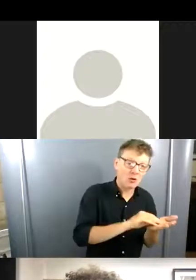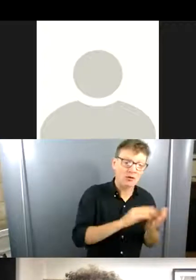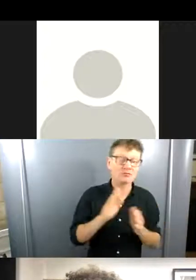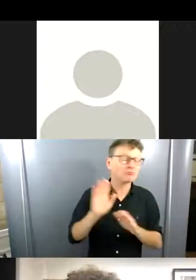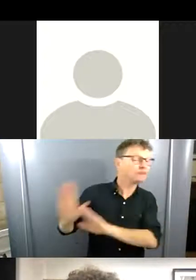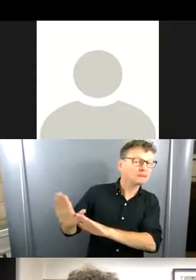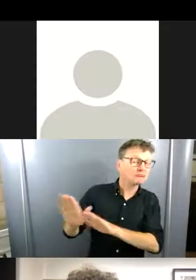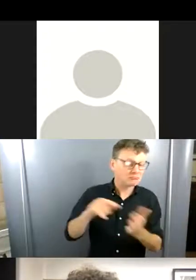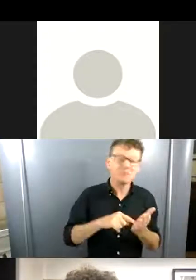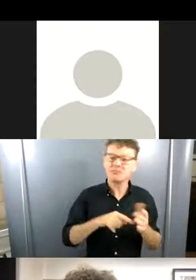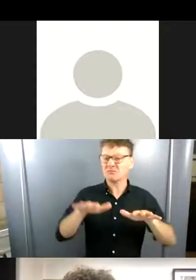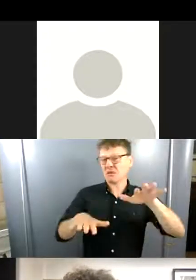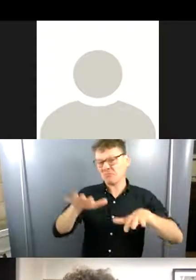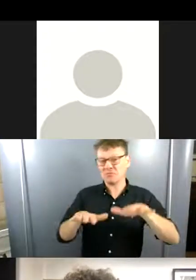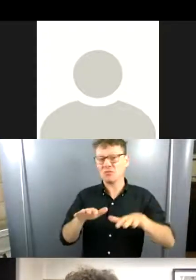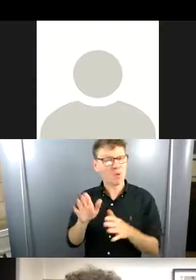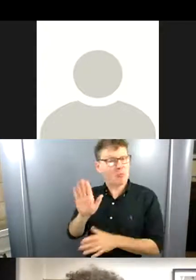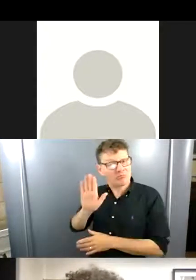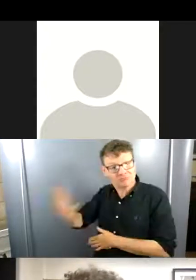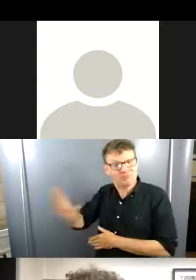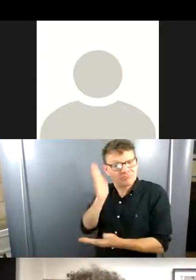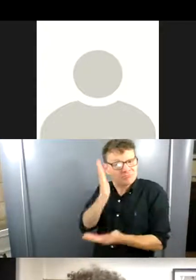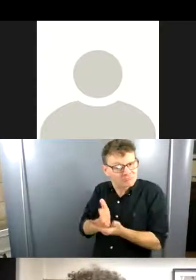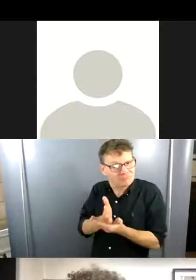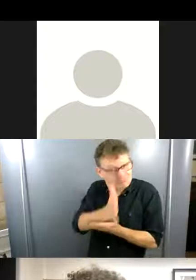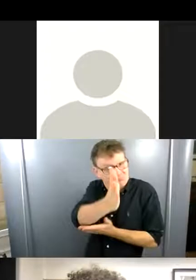so this seems to be the way that they always talk to one one another and they've been married for 30